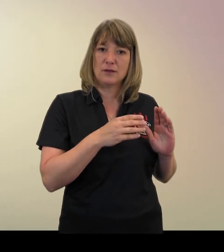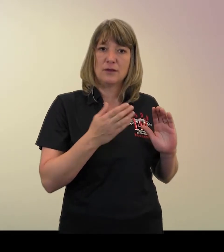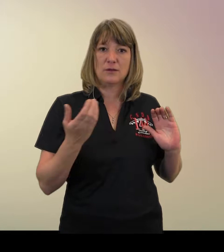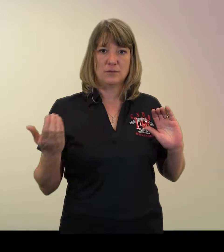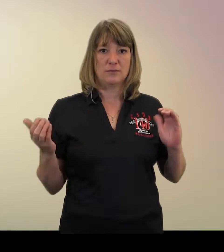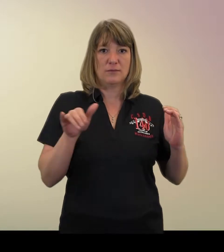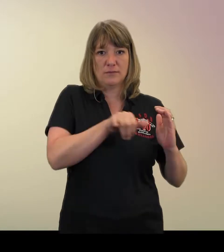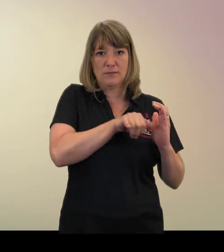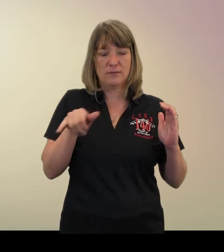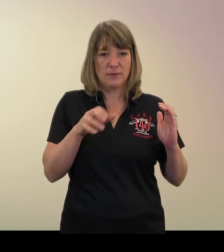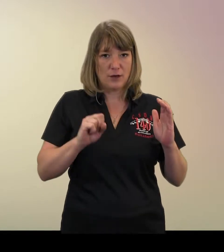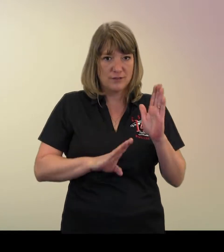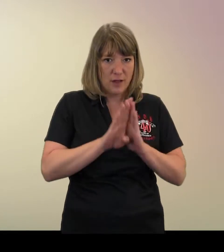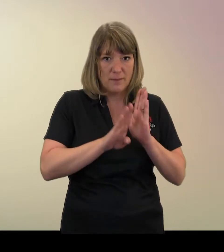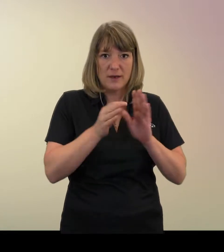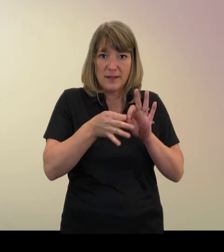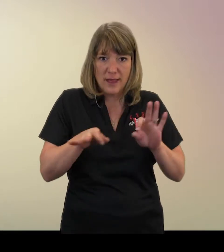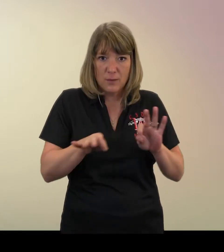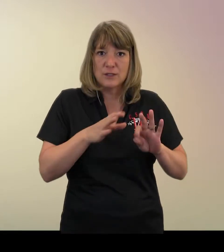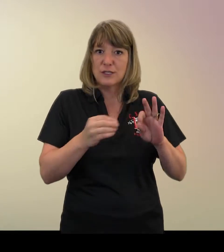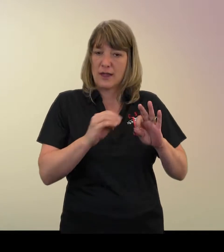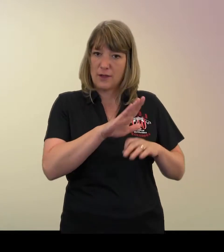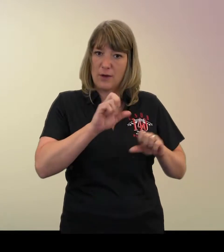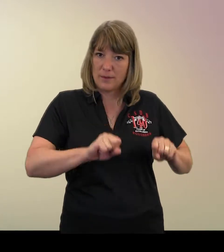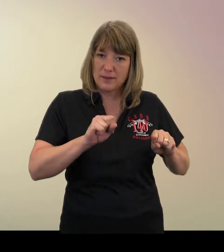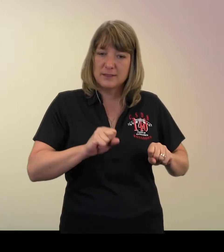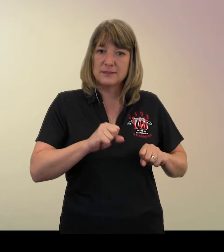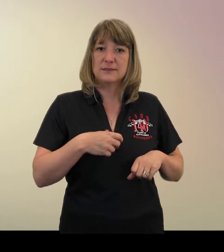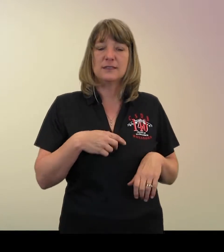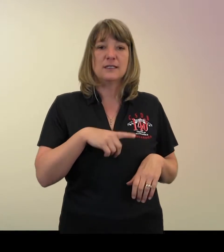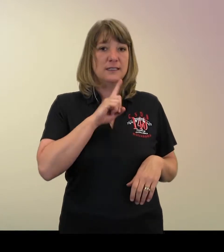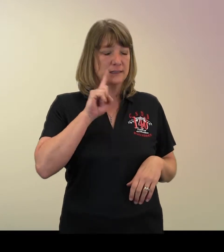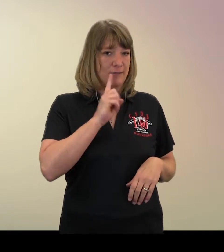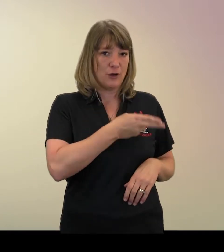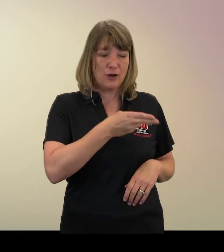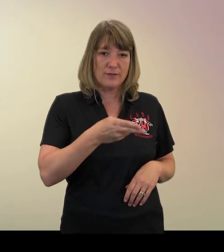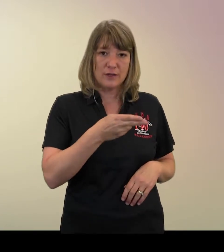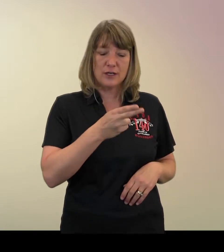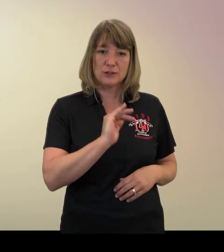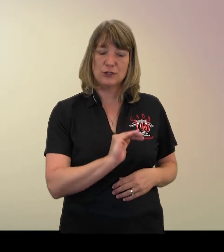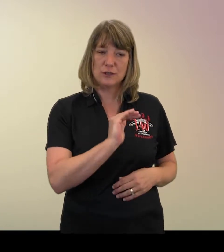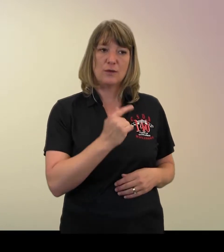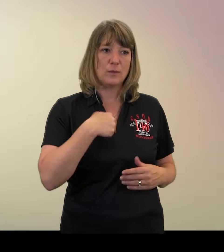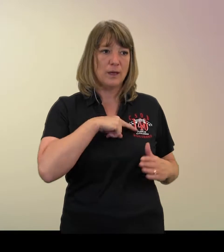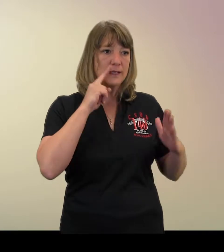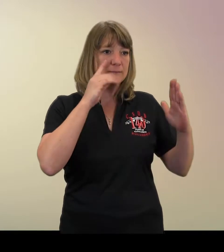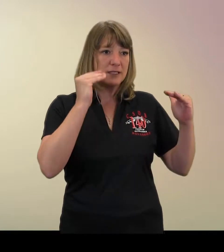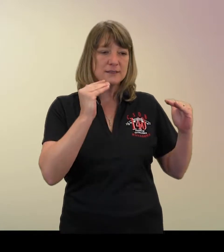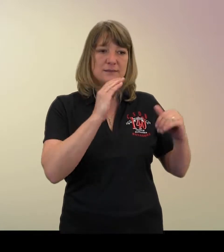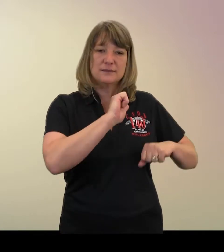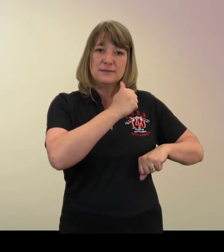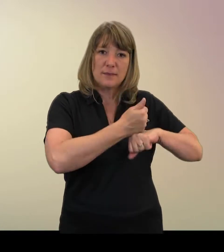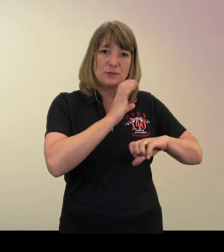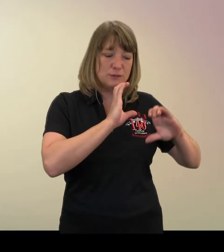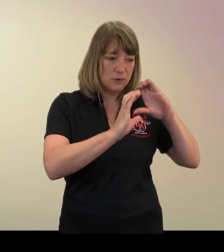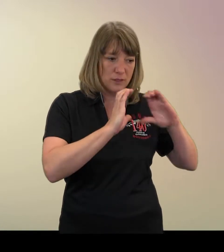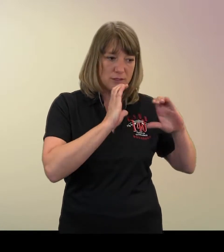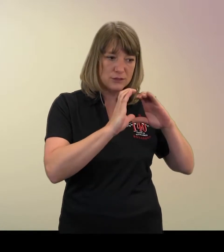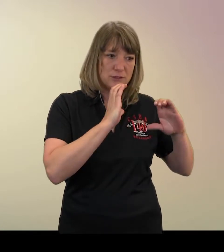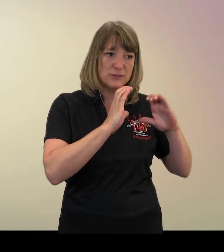their developmental abilities and their language abilities, we expect children, who are deaf and hard of hearing, when they have the established communication